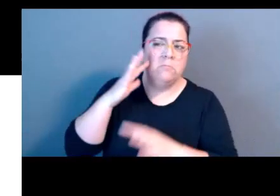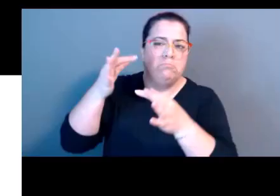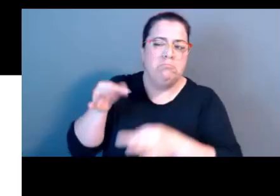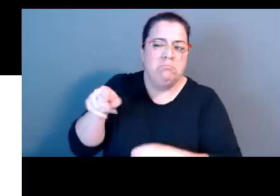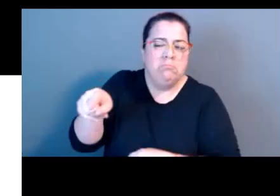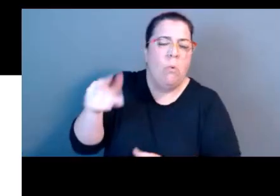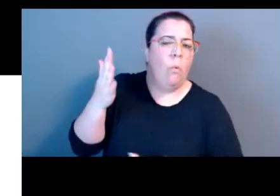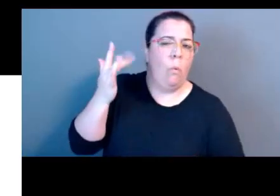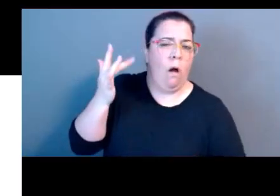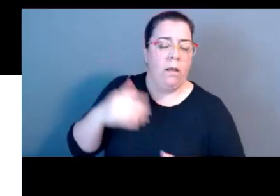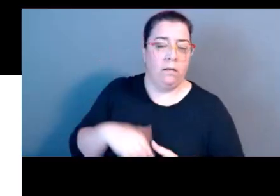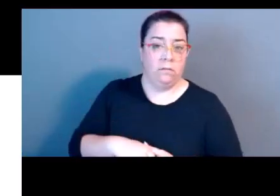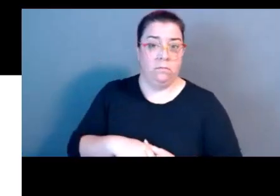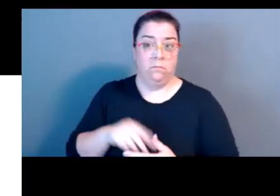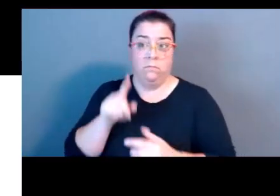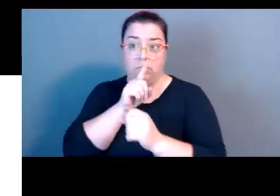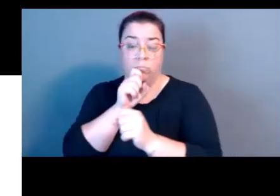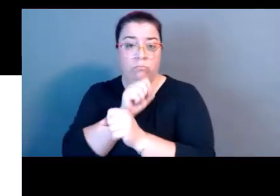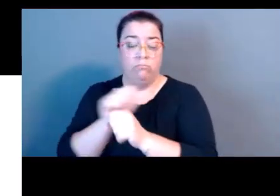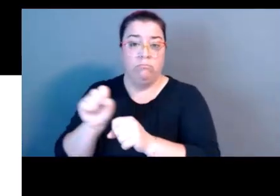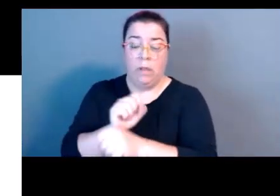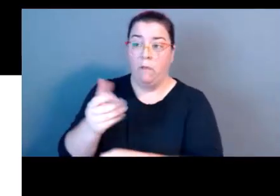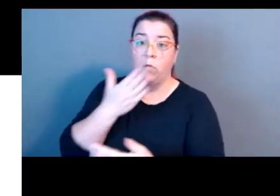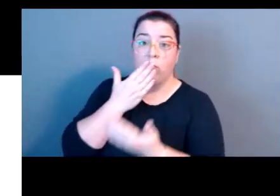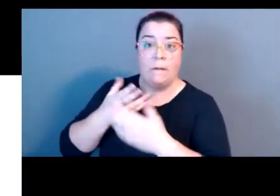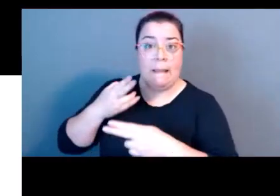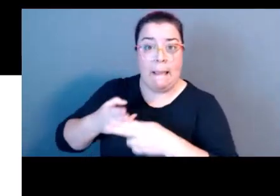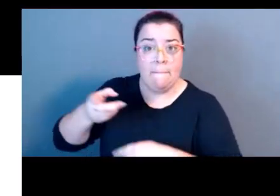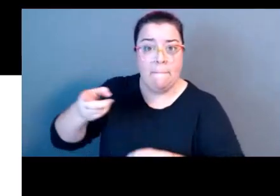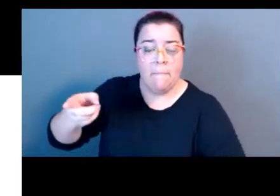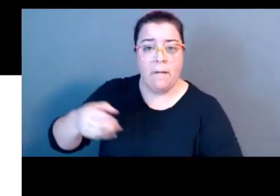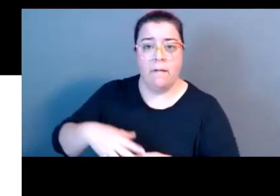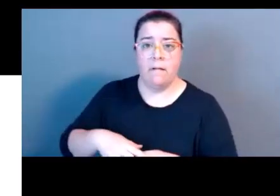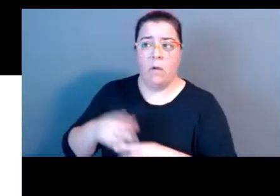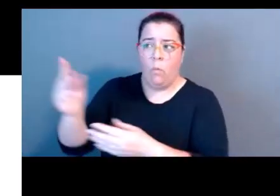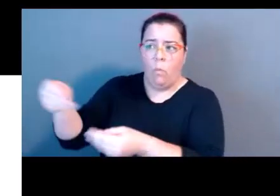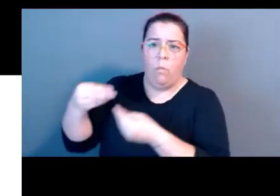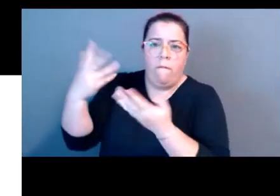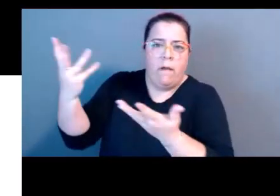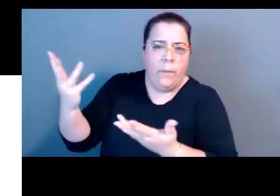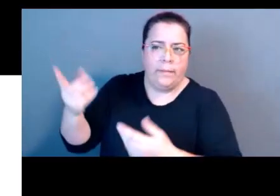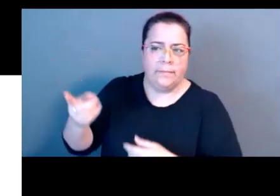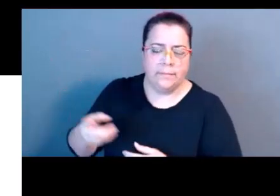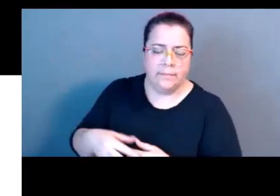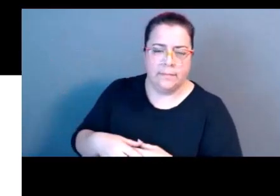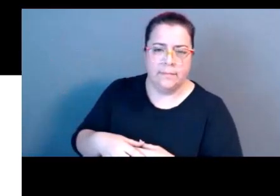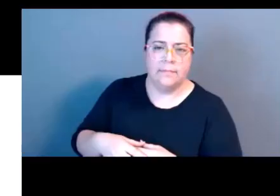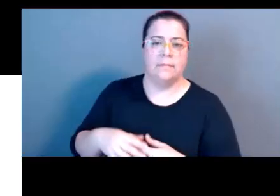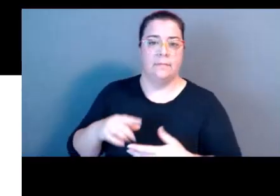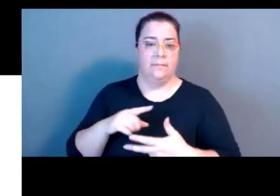Are the hosts providing you with anything while you're there? Information like that is what we're looking for here, and this